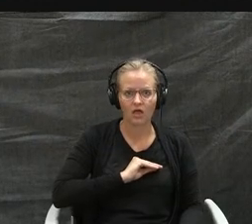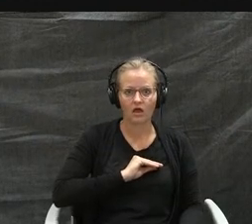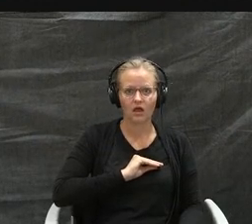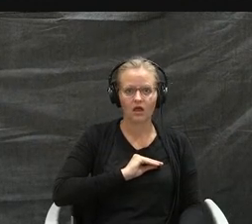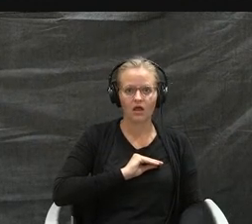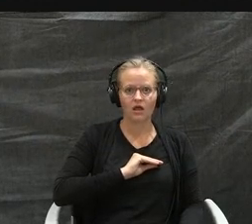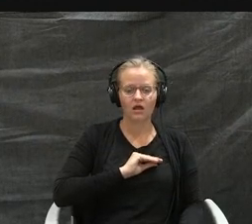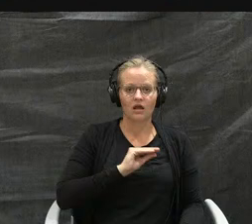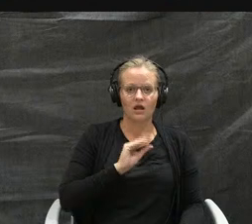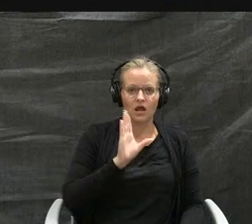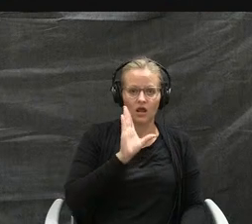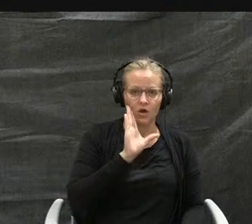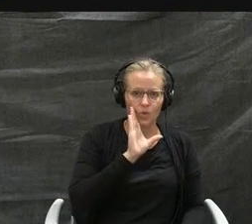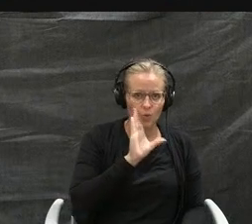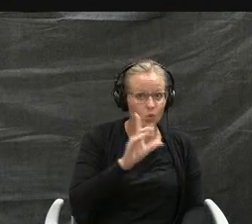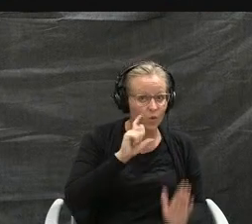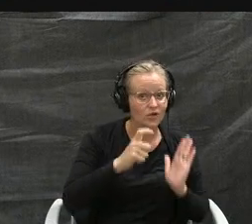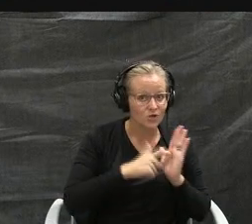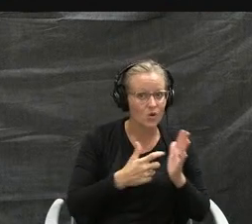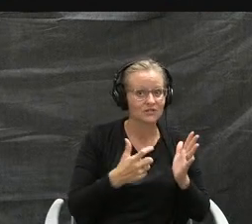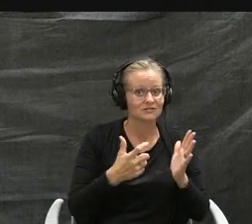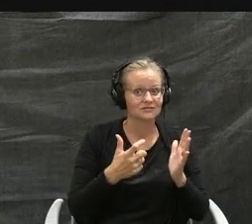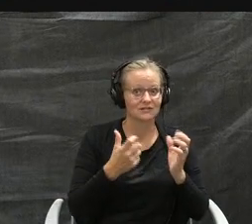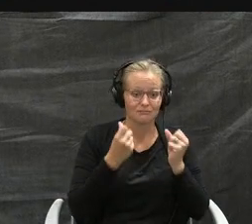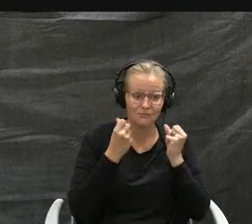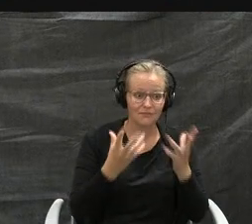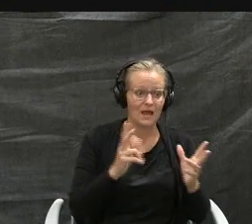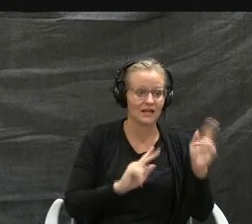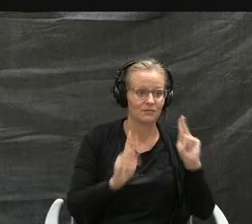there's there's going to be a huge spike and request to switch